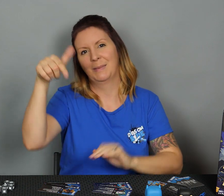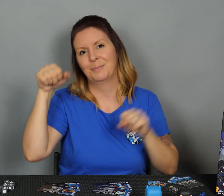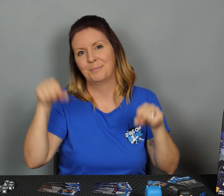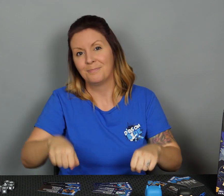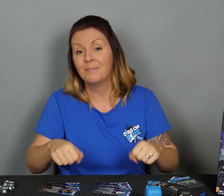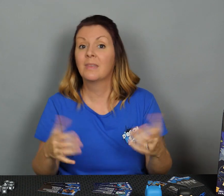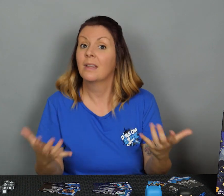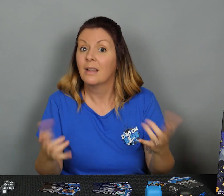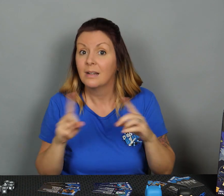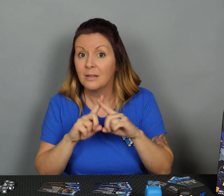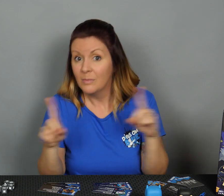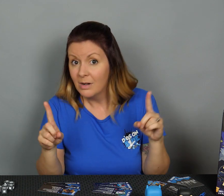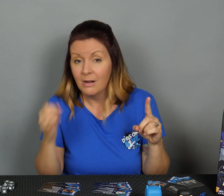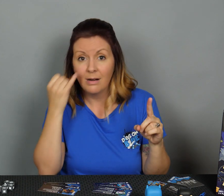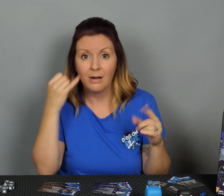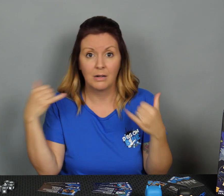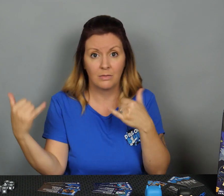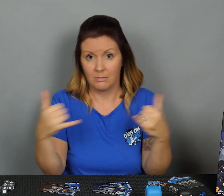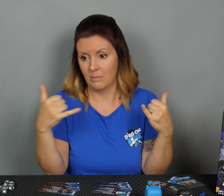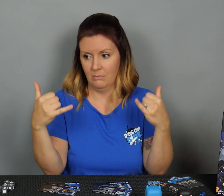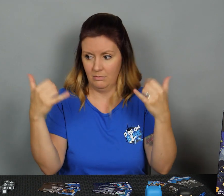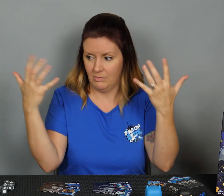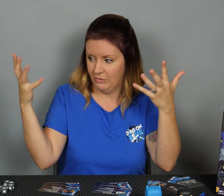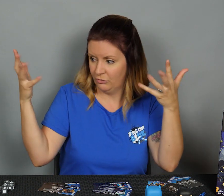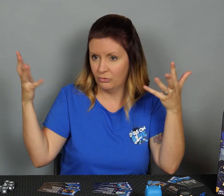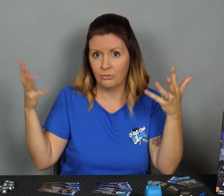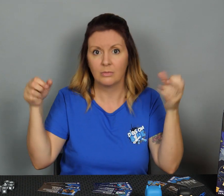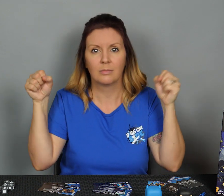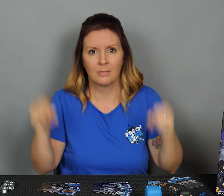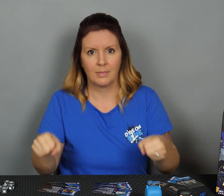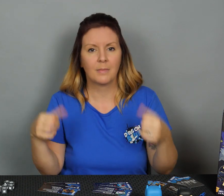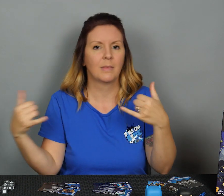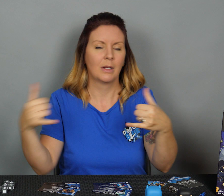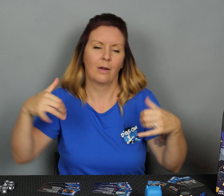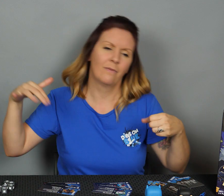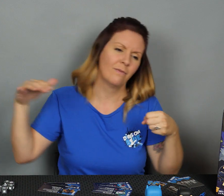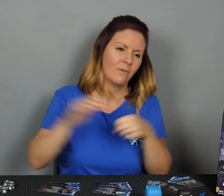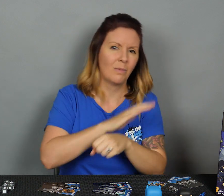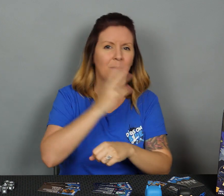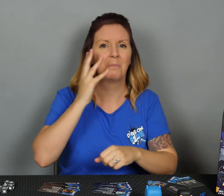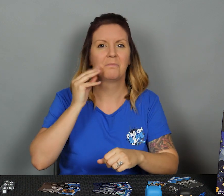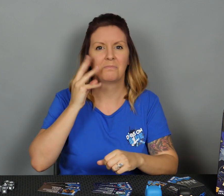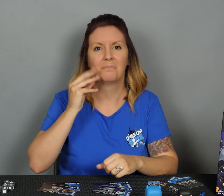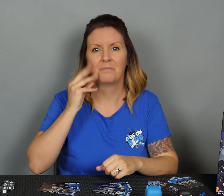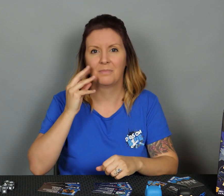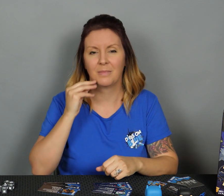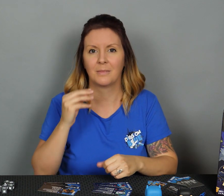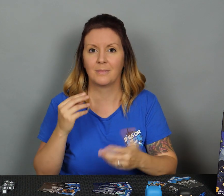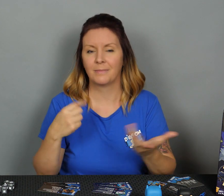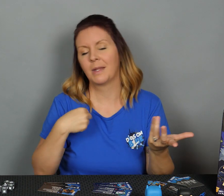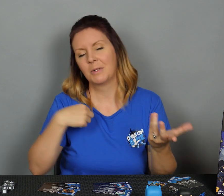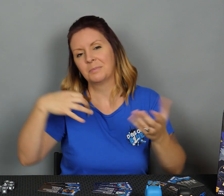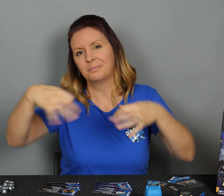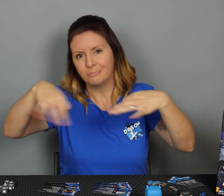But, if you’ve played that or you just want to learn the full experience, I’ll be showing